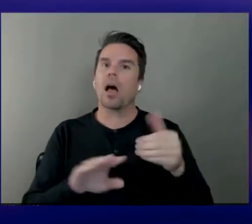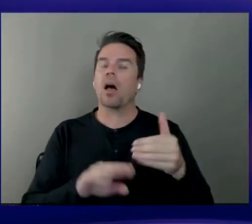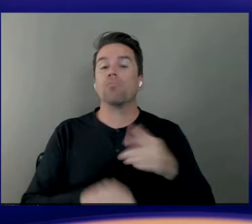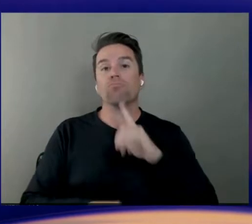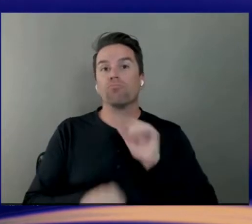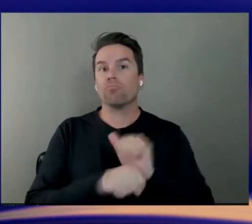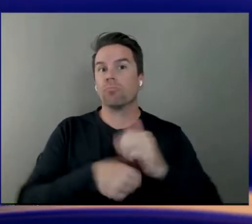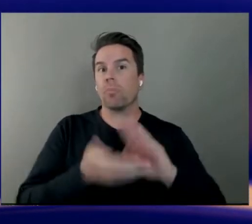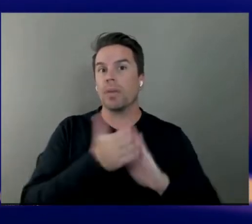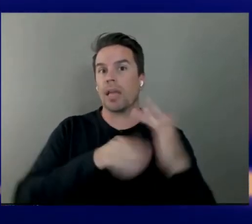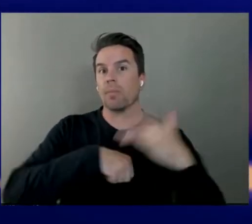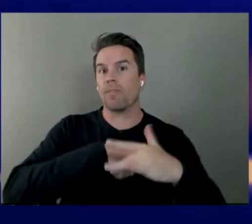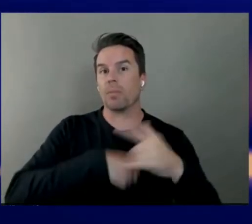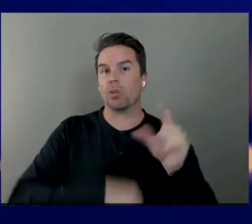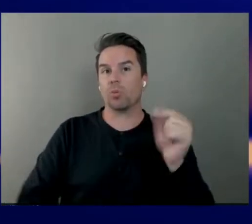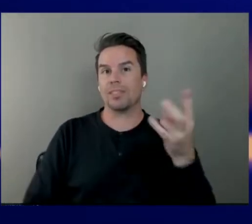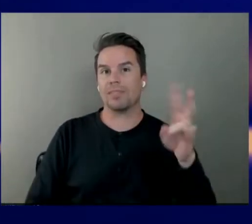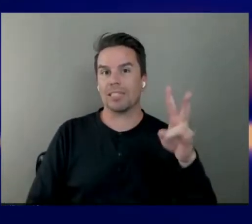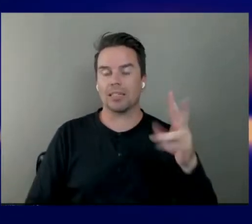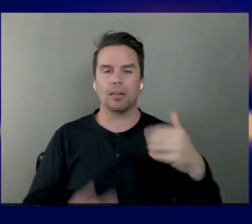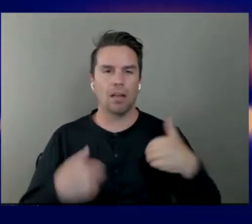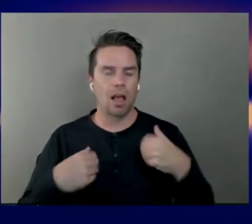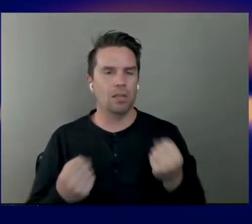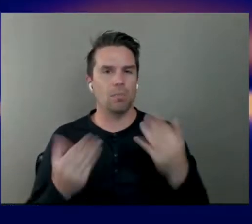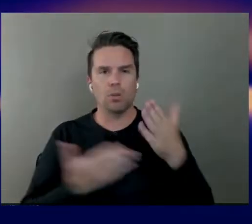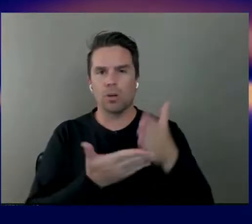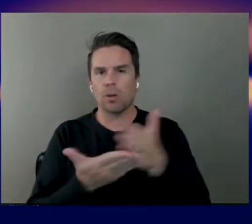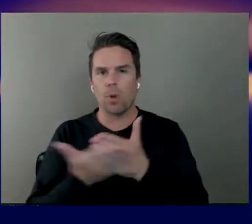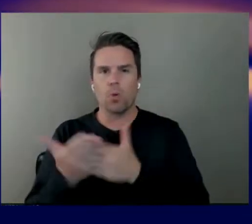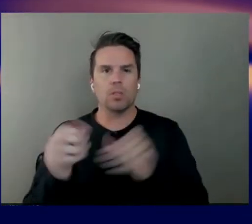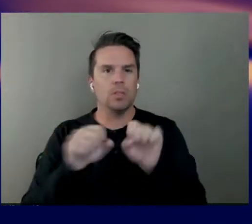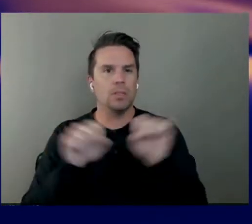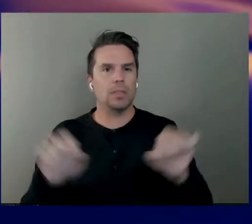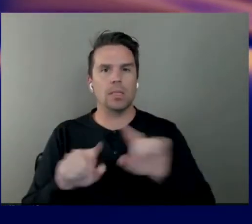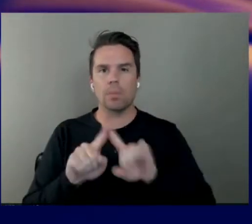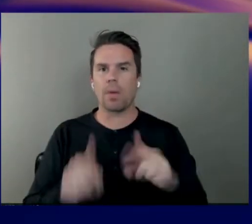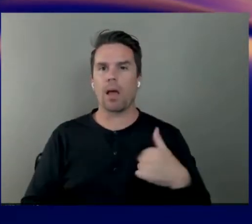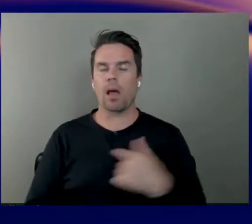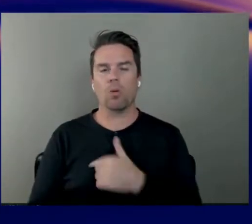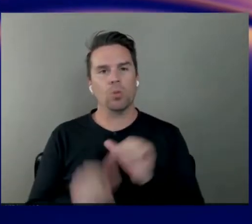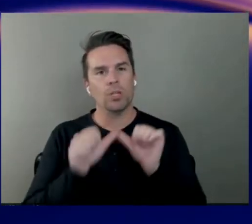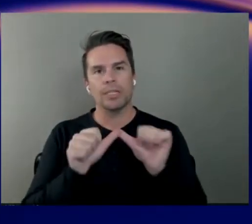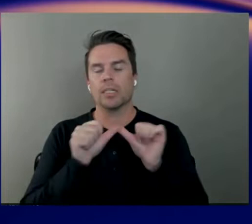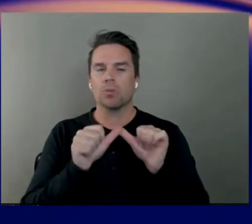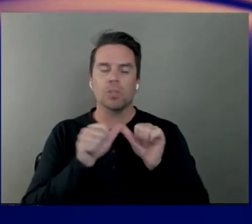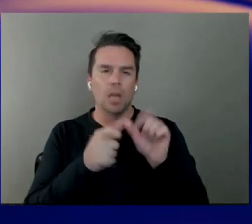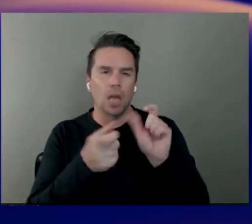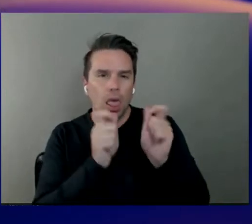and it has multiple components to this system, but we we're continuously tuning performance, not just in the hypervisor,